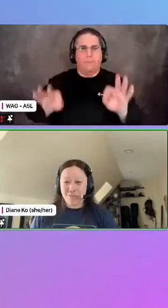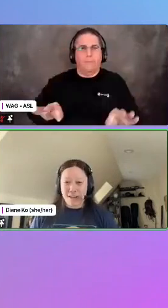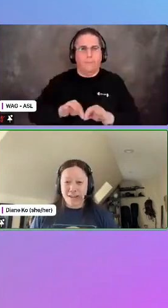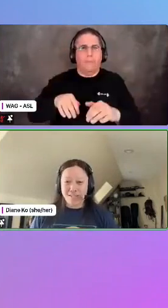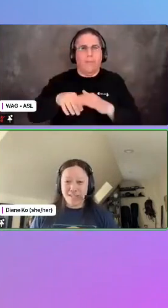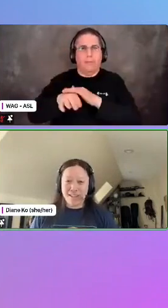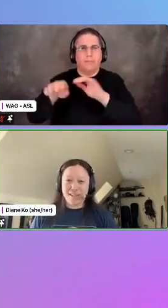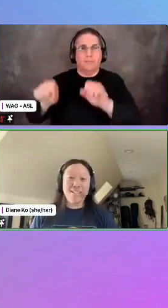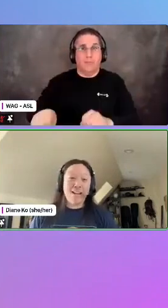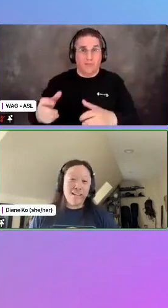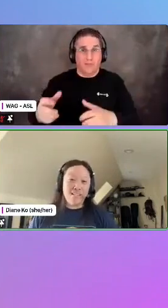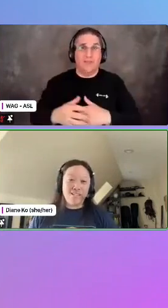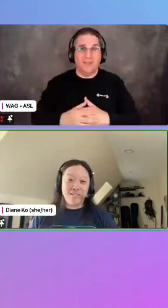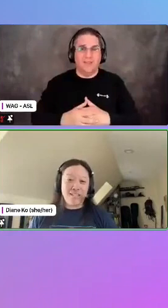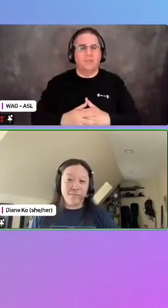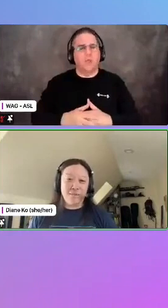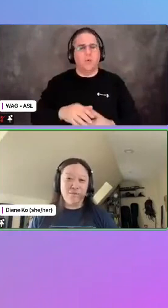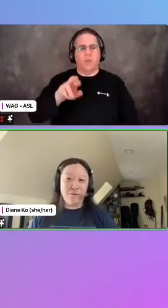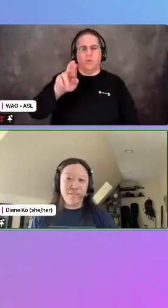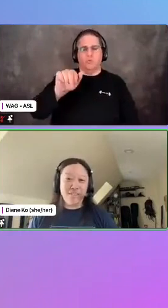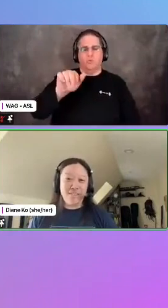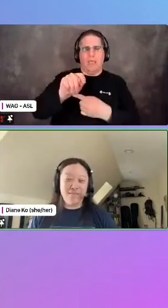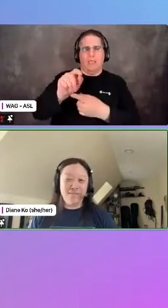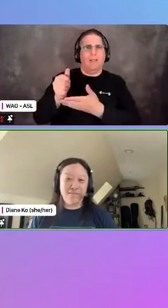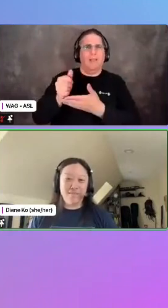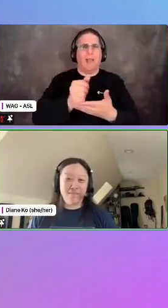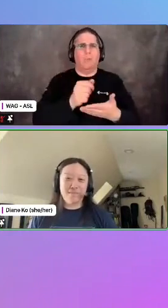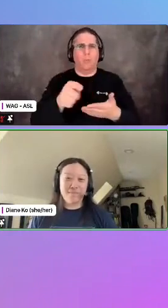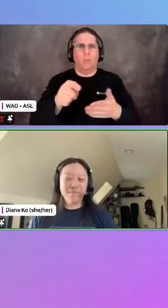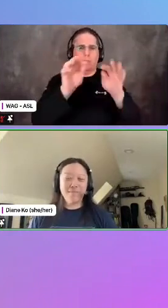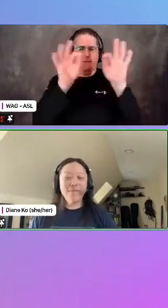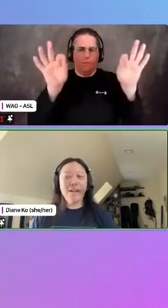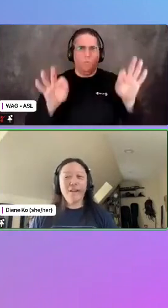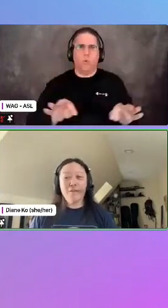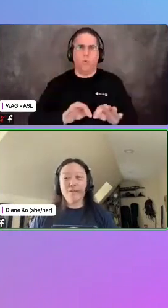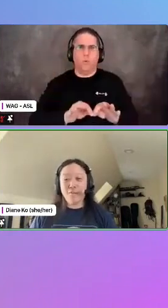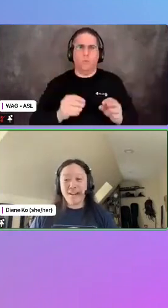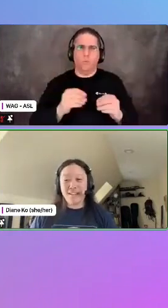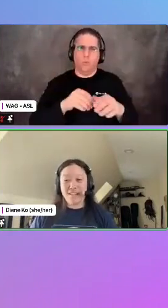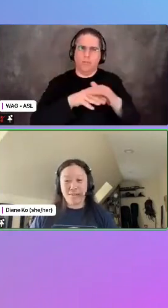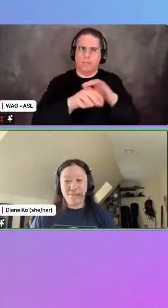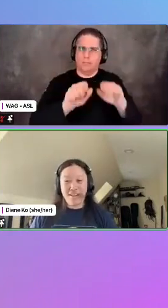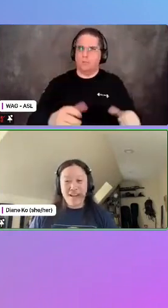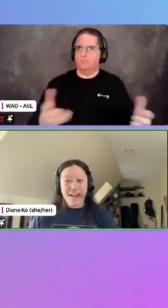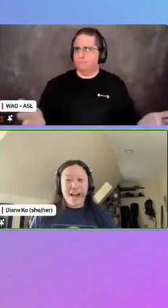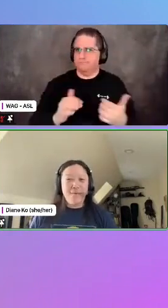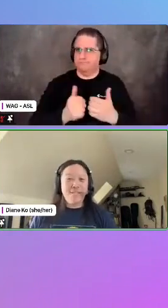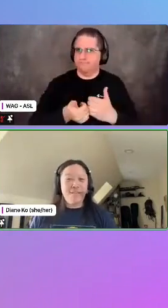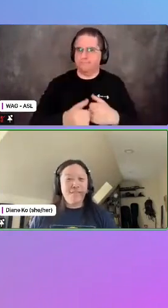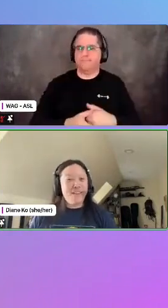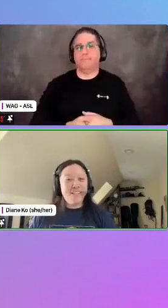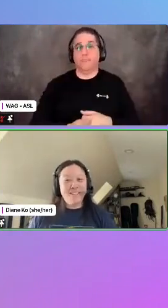black rabbit in his with pictured here her tongue sticking out. And bandit is a smaller gray rabbit with white